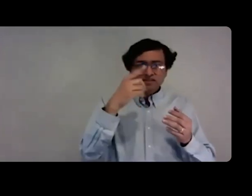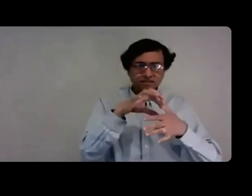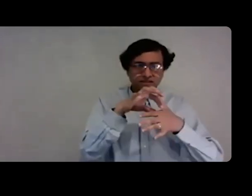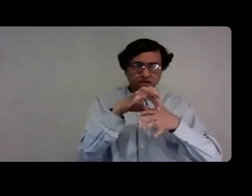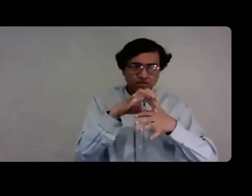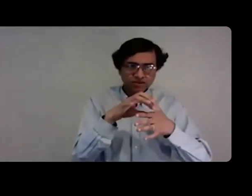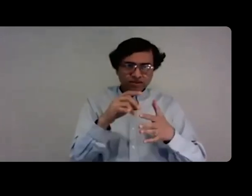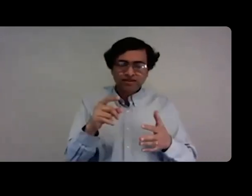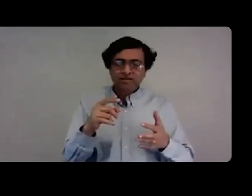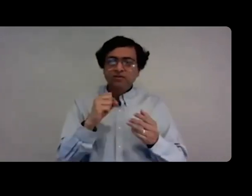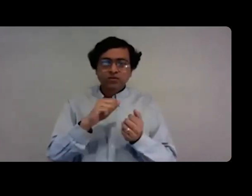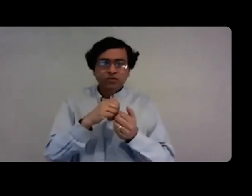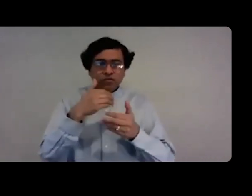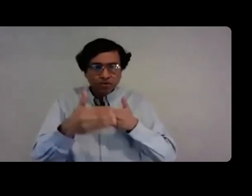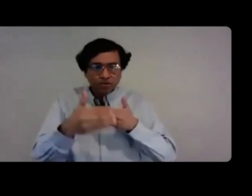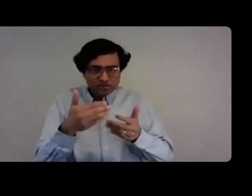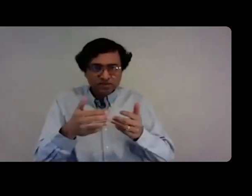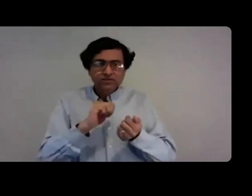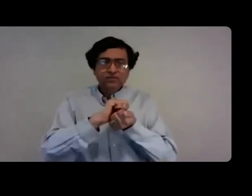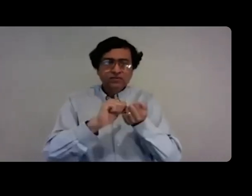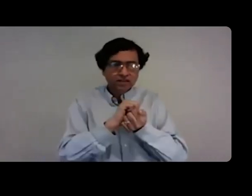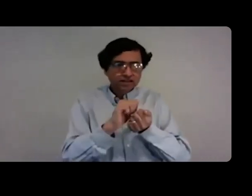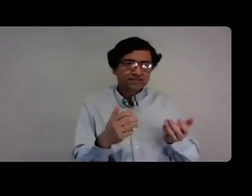so they are not having the experience with the